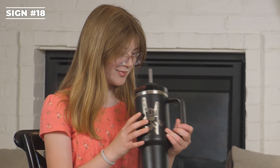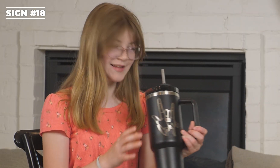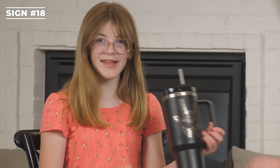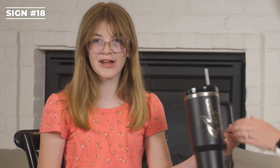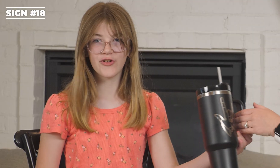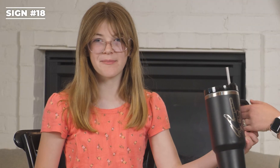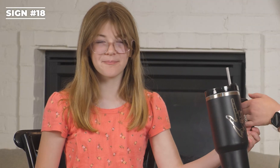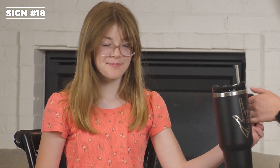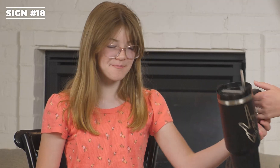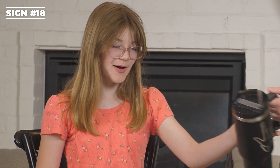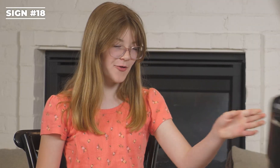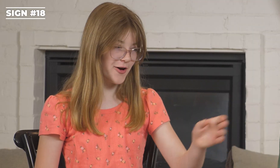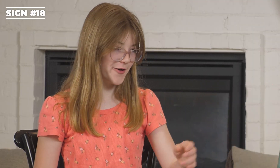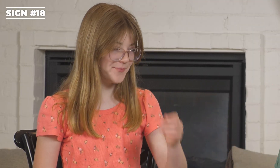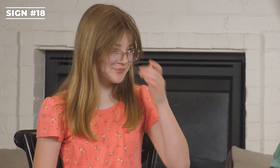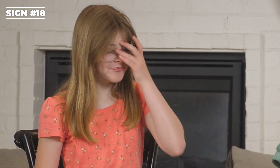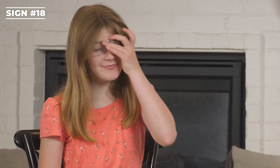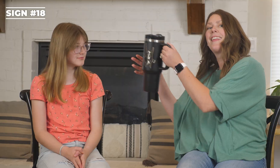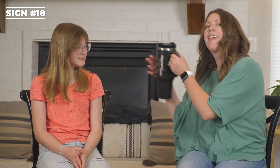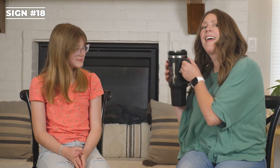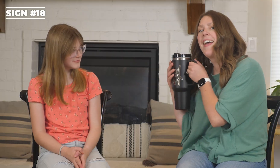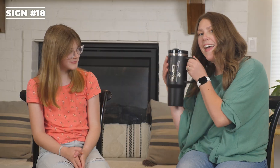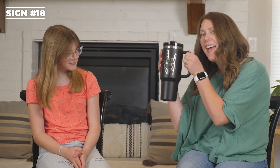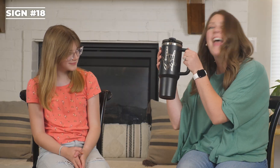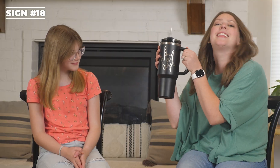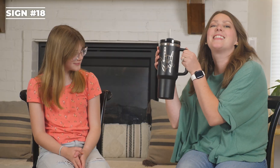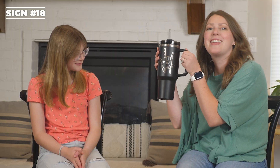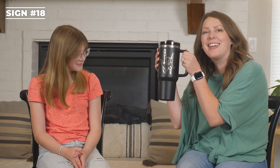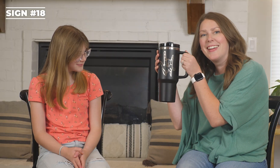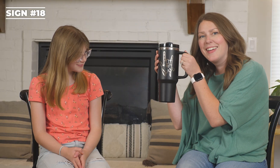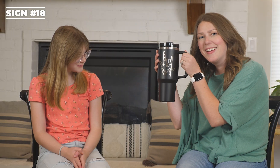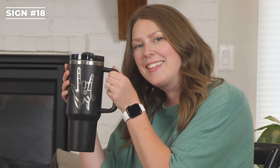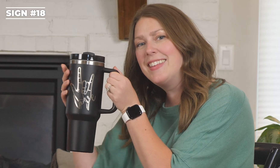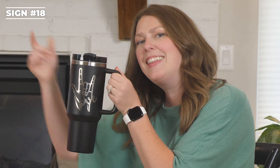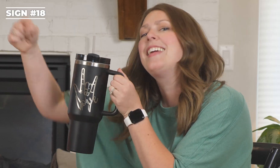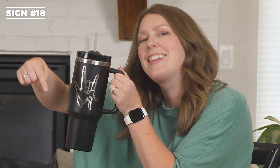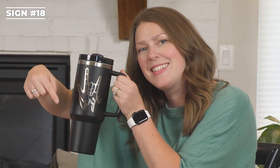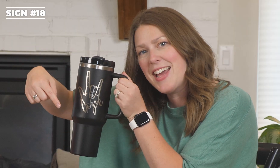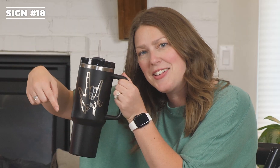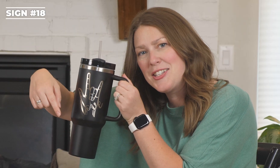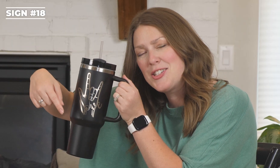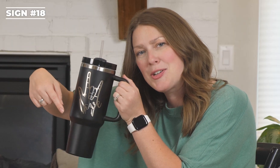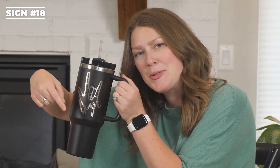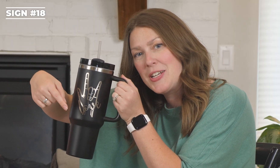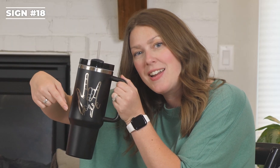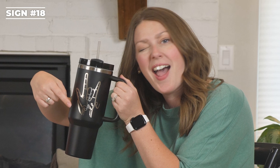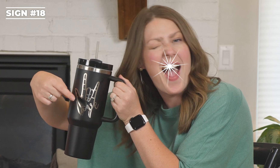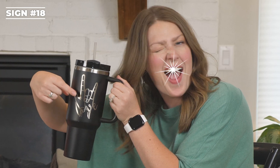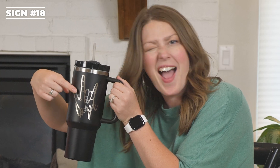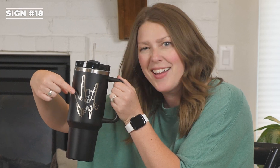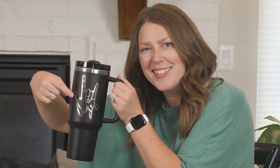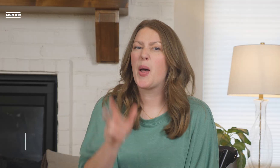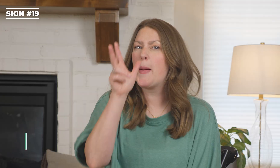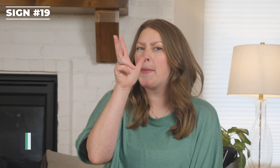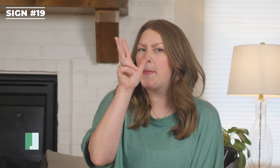Skytree. Water. Etsy. Link down in the description.